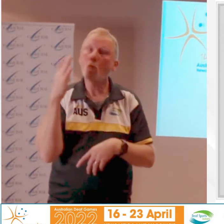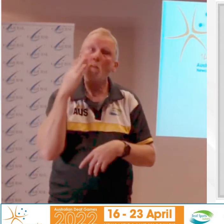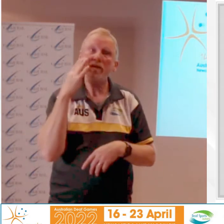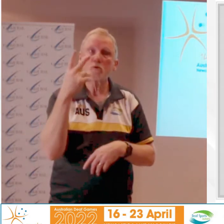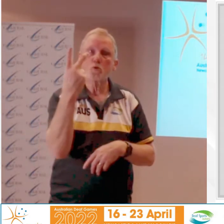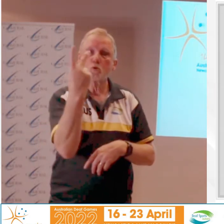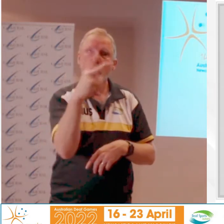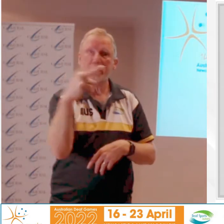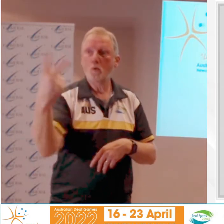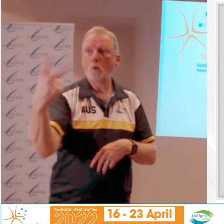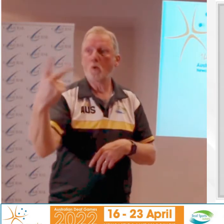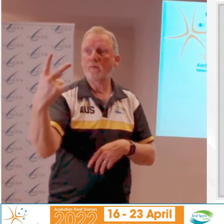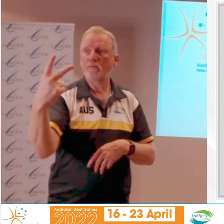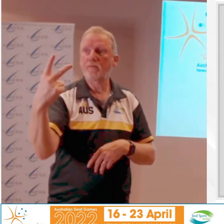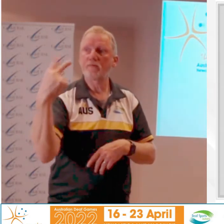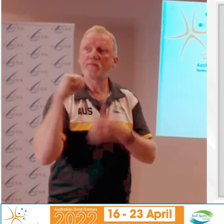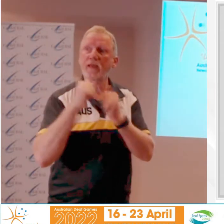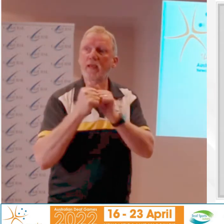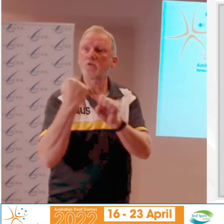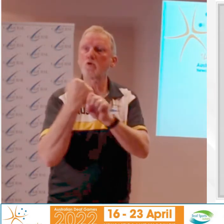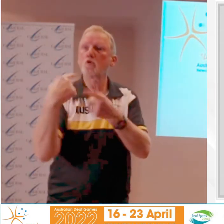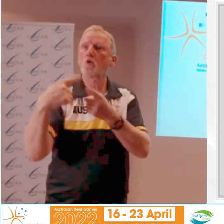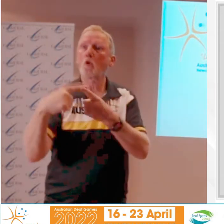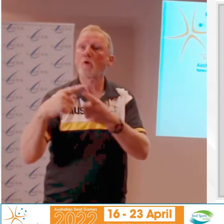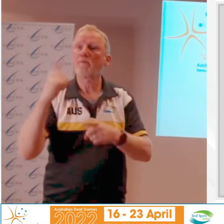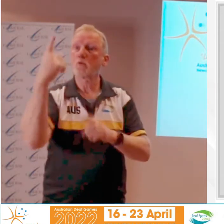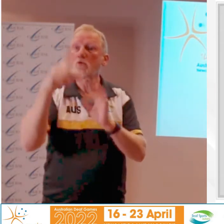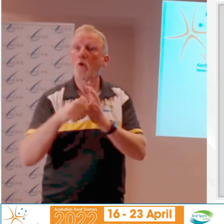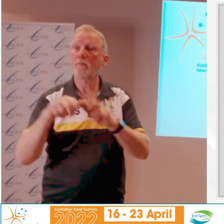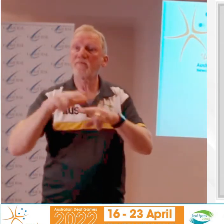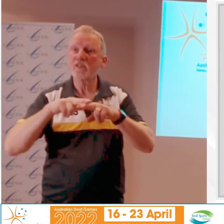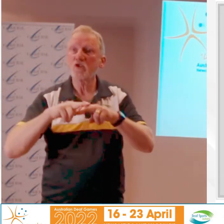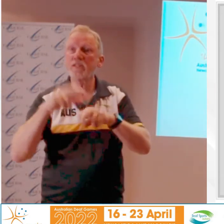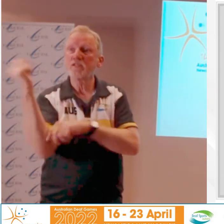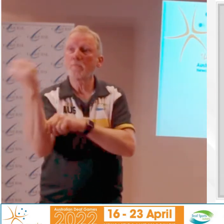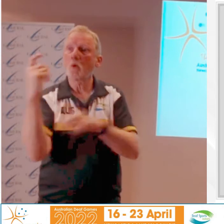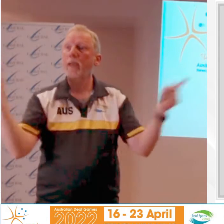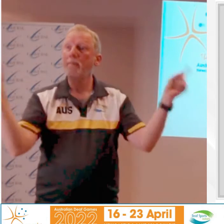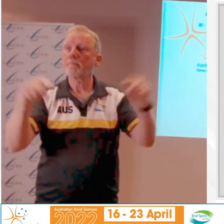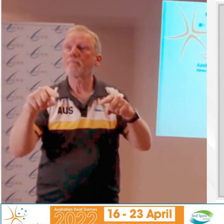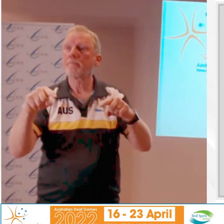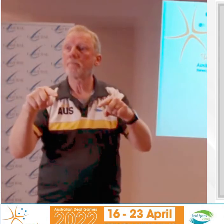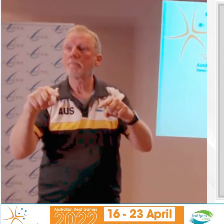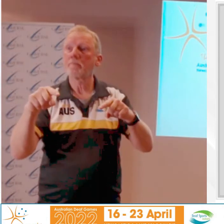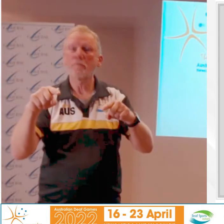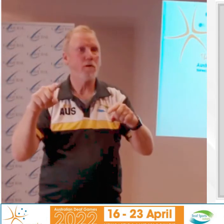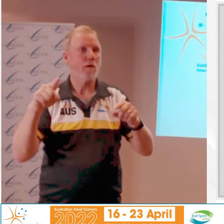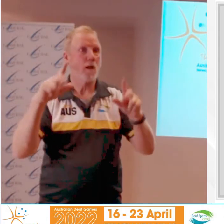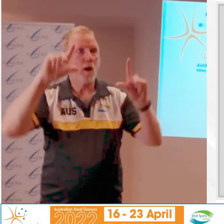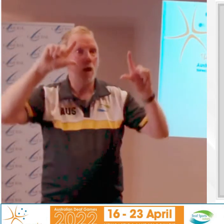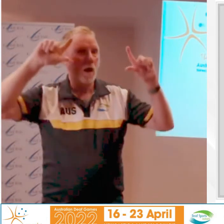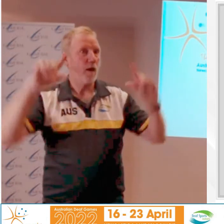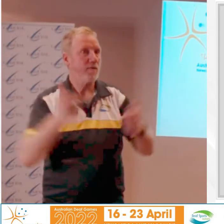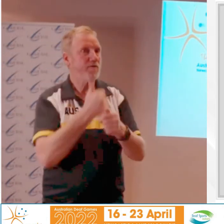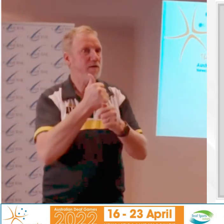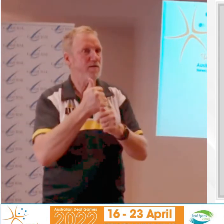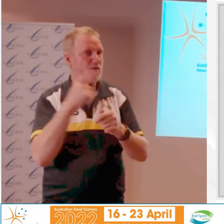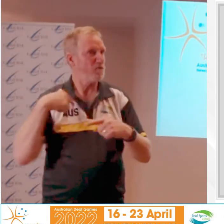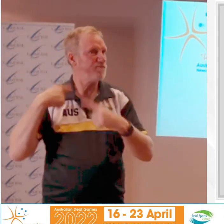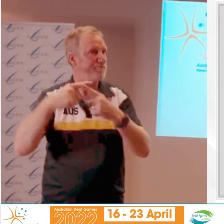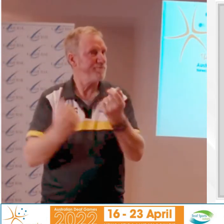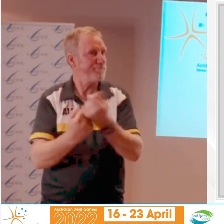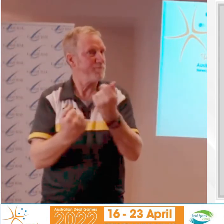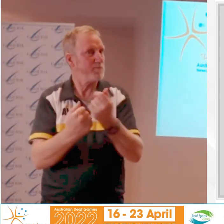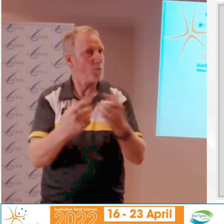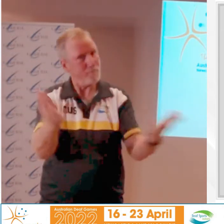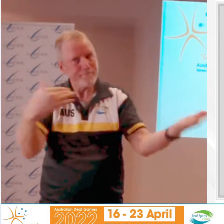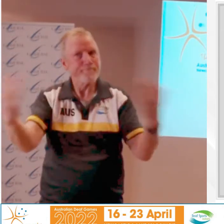since 2012 but it would be the first time see people from Fiji and Samoa